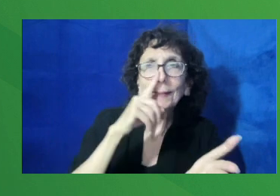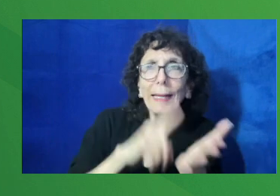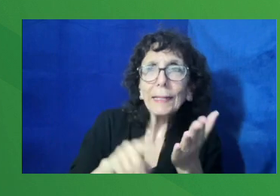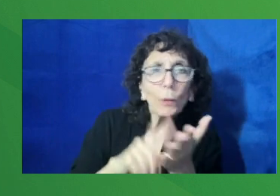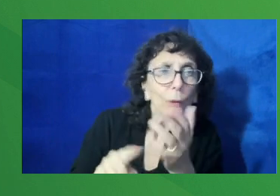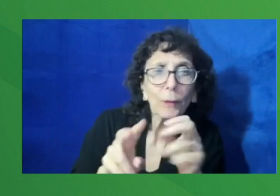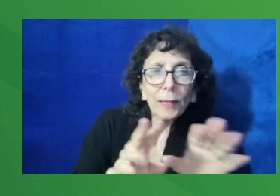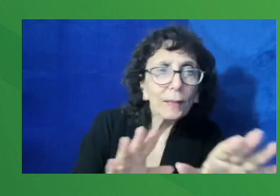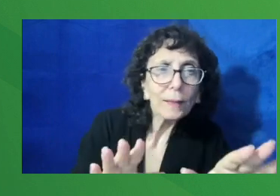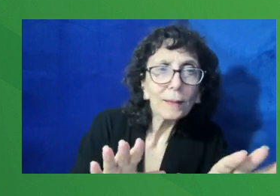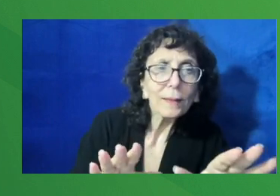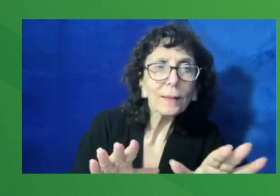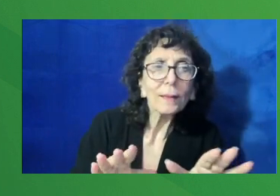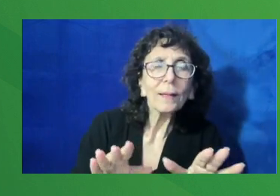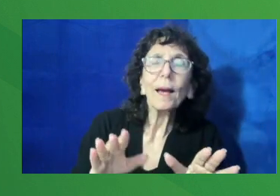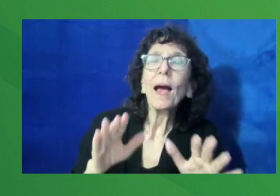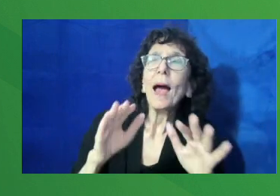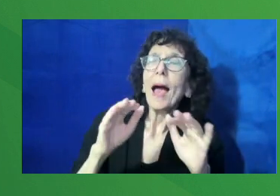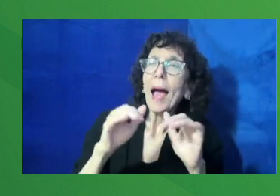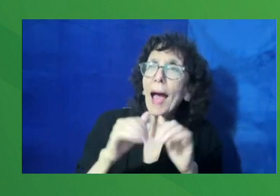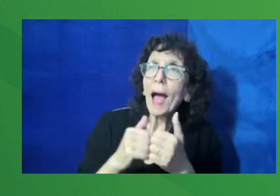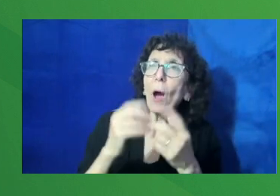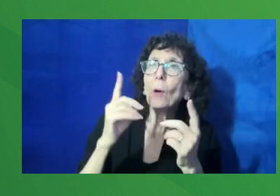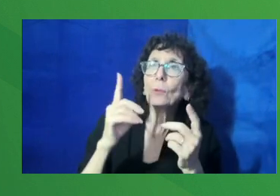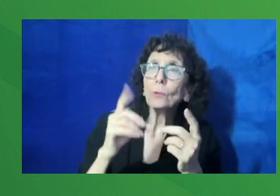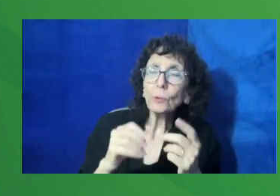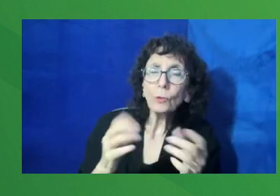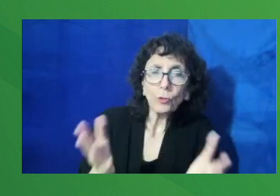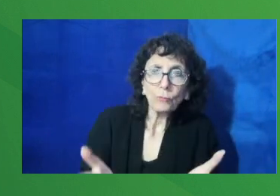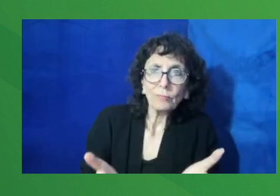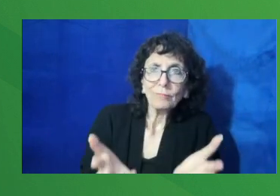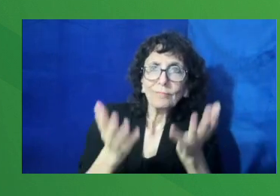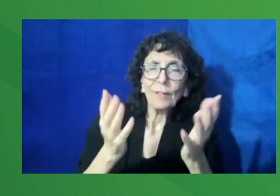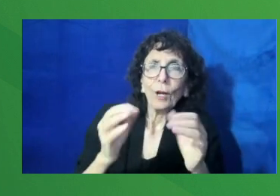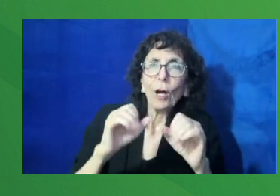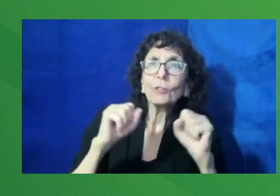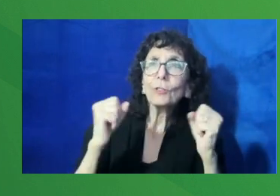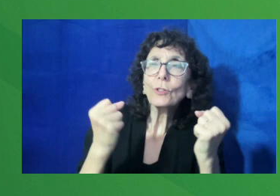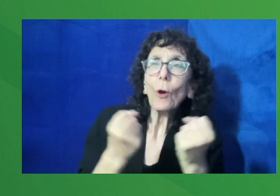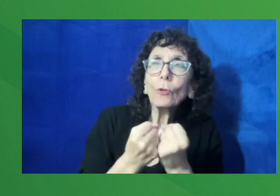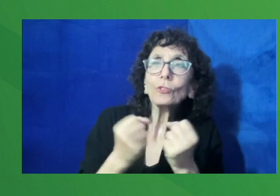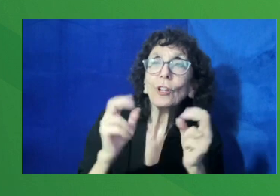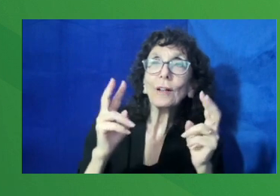how we develop social issues that are valid. And again, I just wanna go to the next slide to